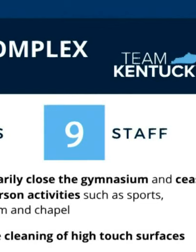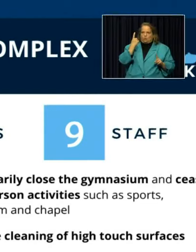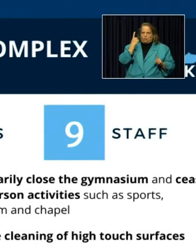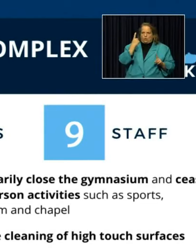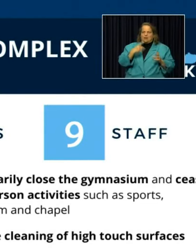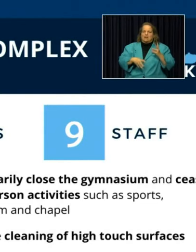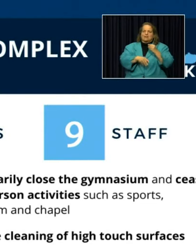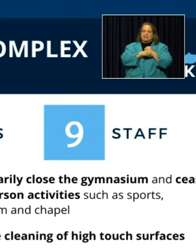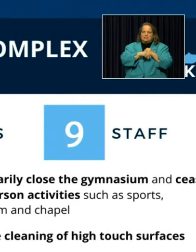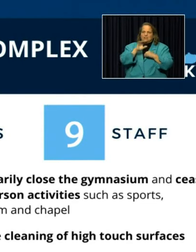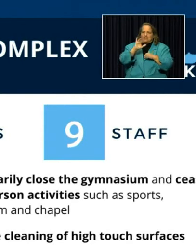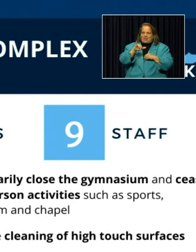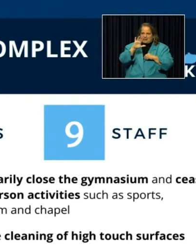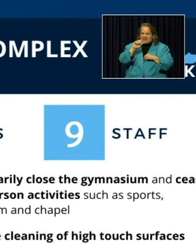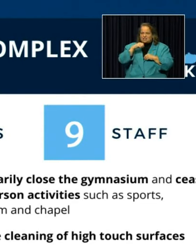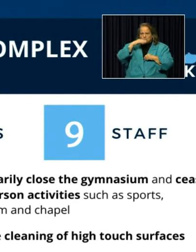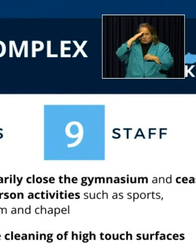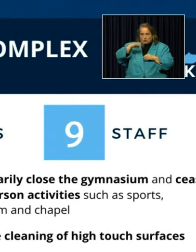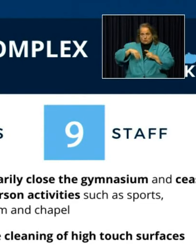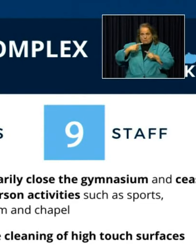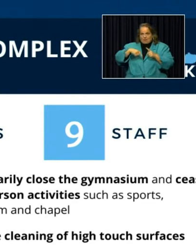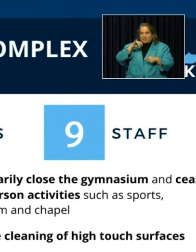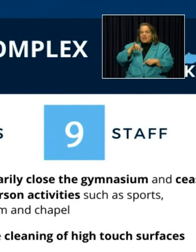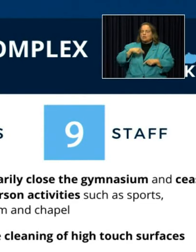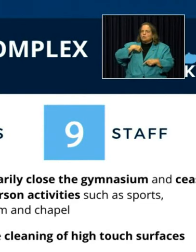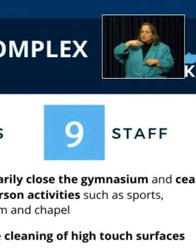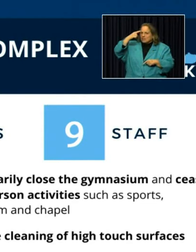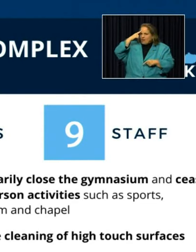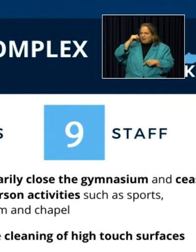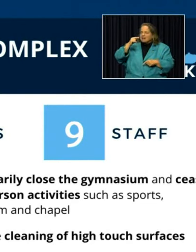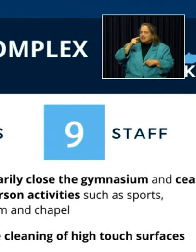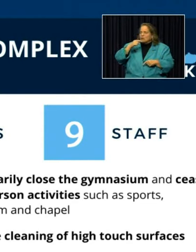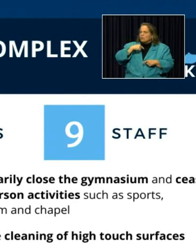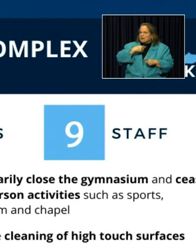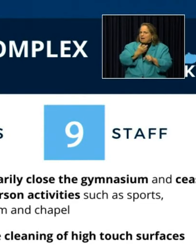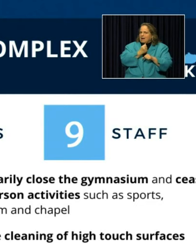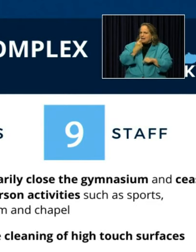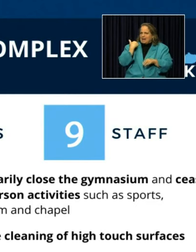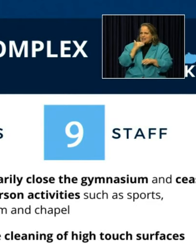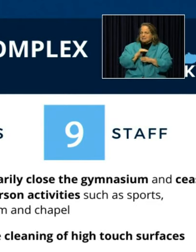STATES IN HOW WE RESPOND. SO WE HAVE TEN MORE RESIDENTS OF